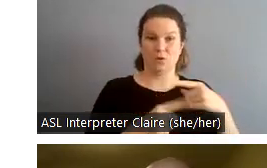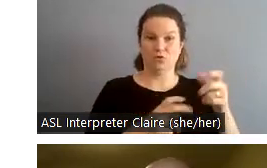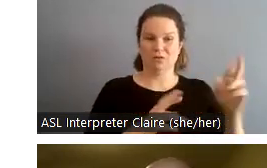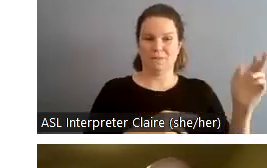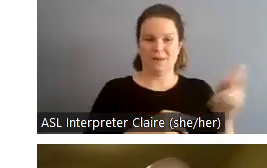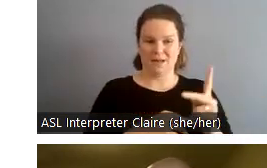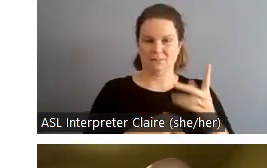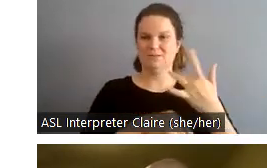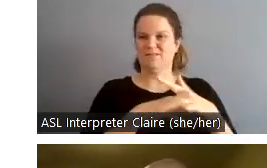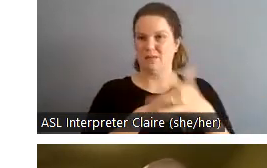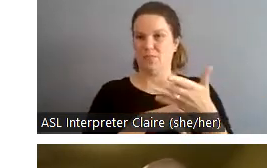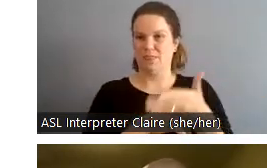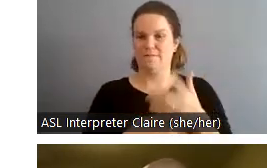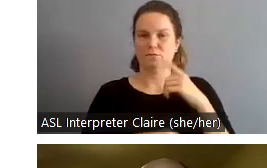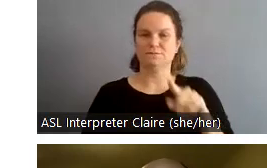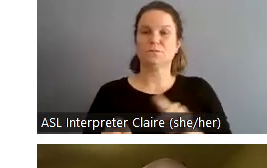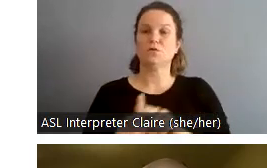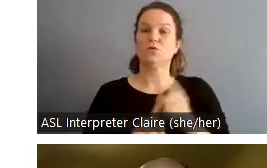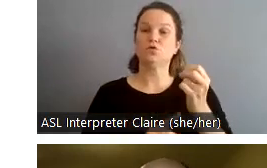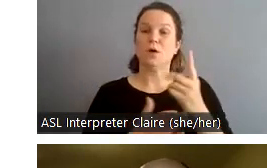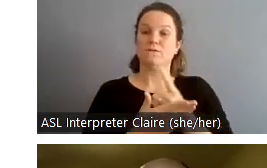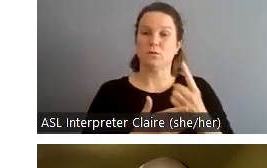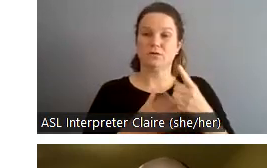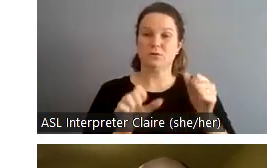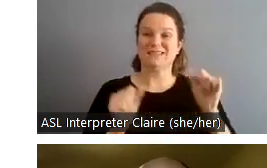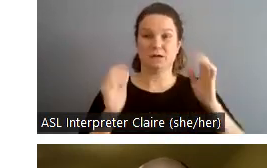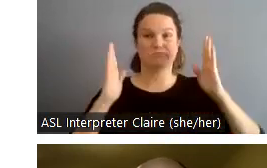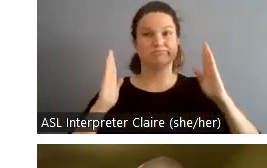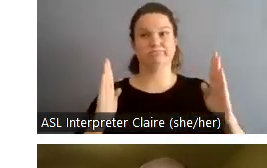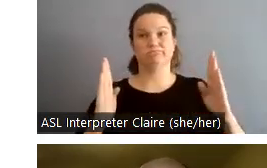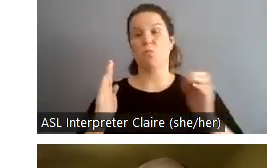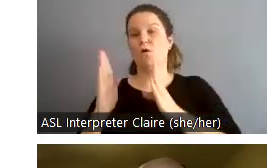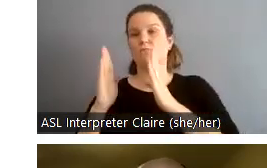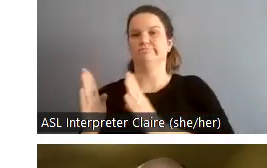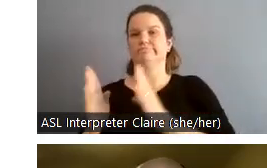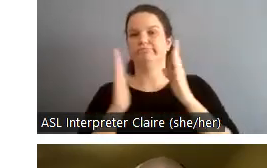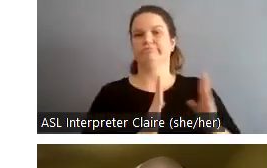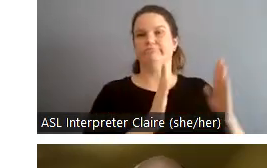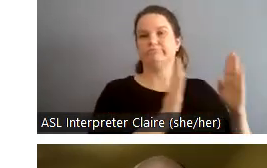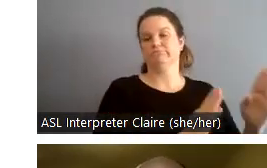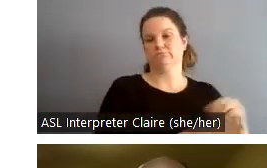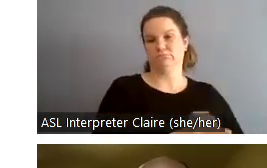those 12 weeks are also 12 weeks you can take as a block, or you could spread